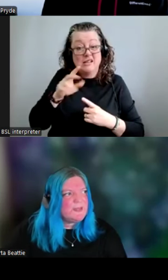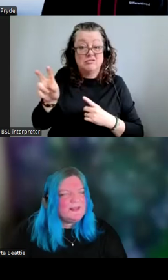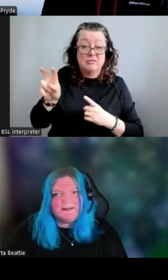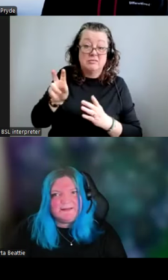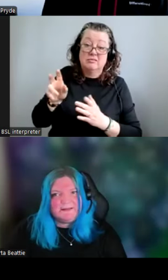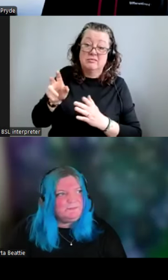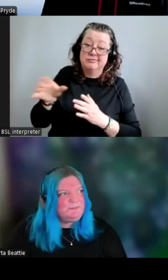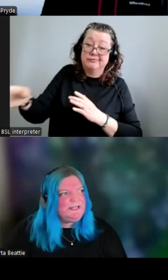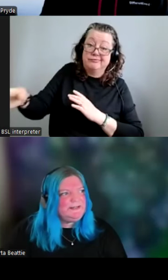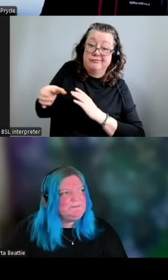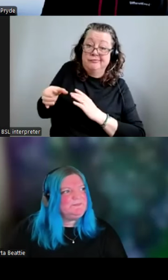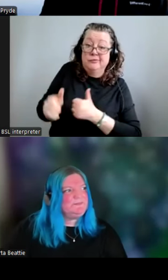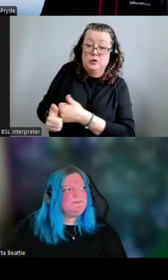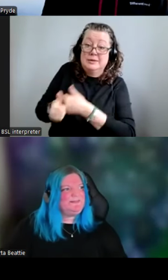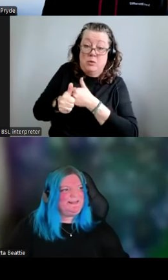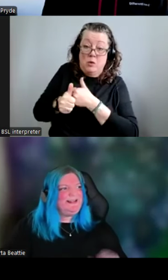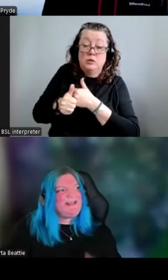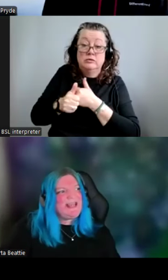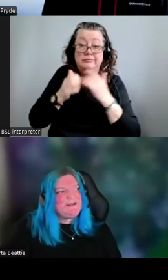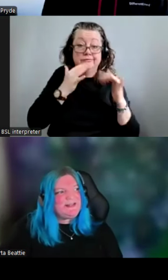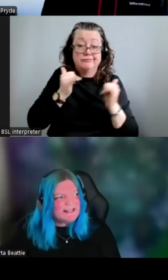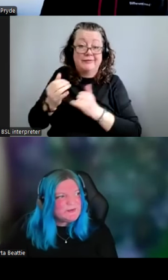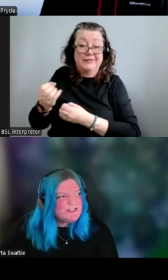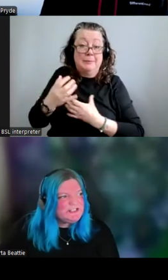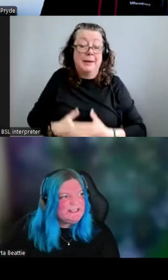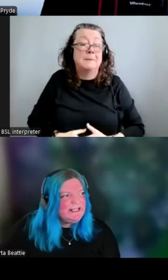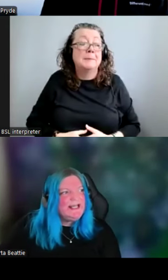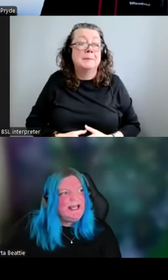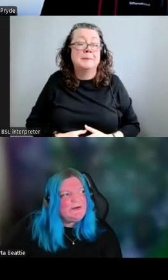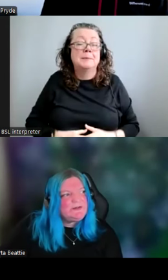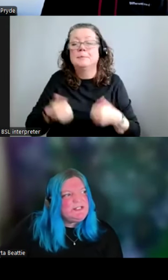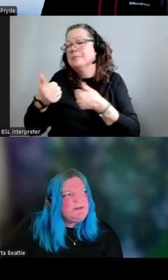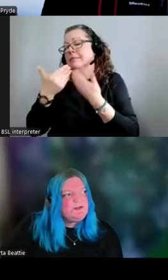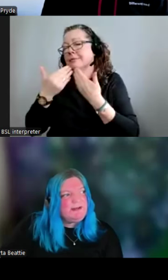That's the ad approach. -Brilliant. Okay, so the next question, how do you correct